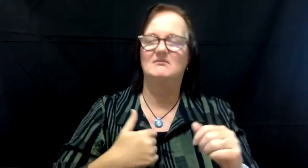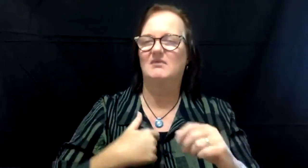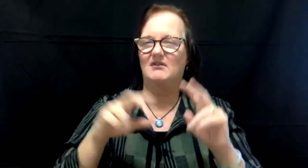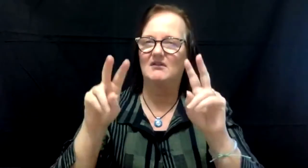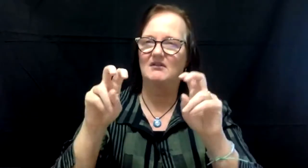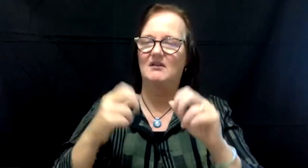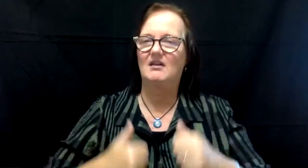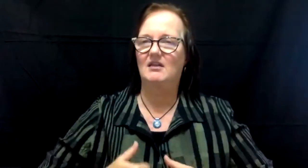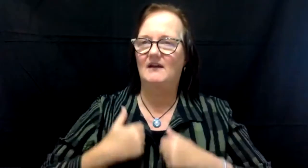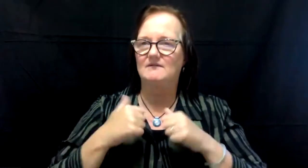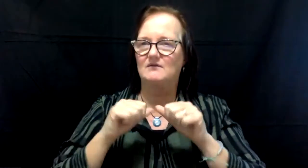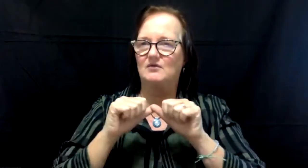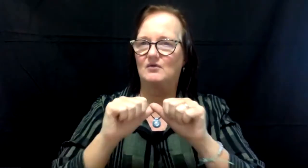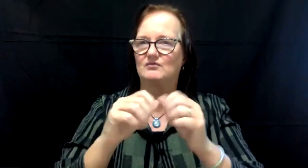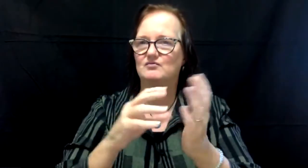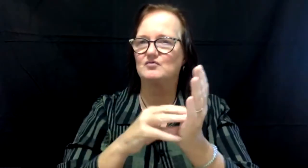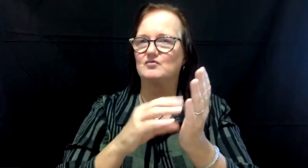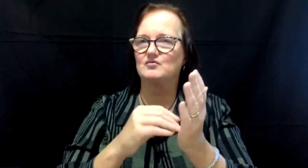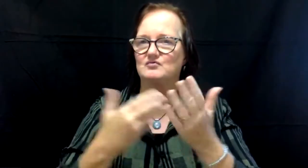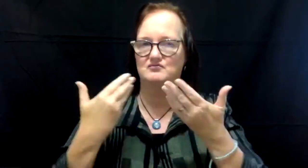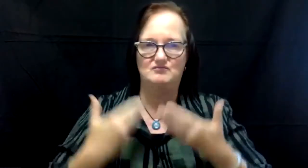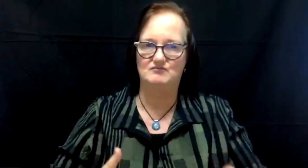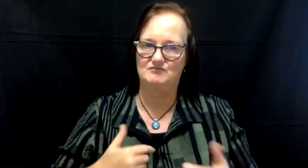I'm a lifelong learner.